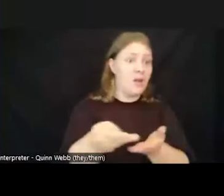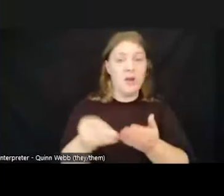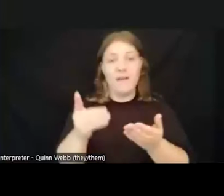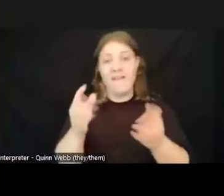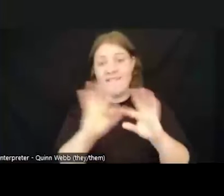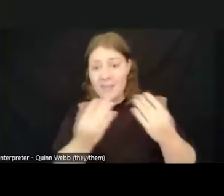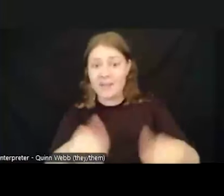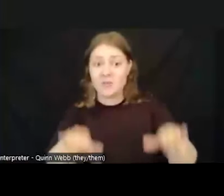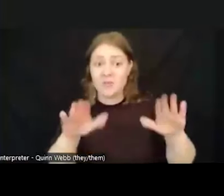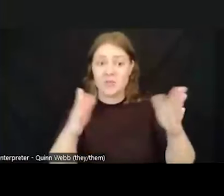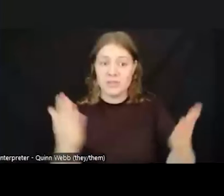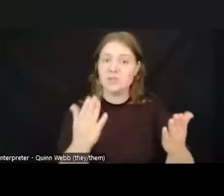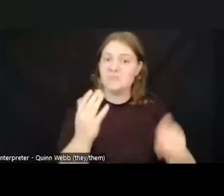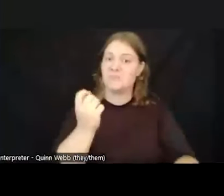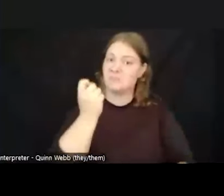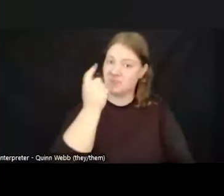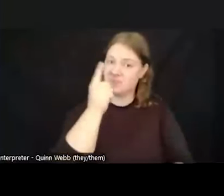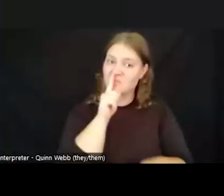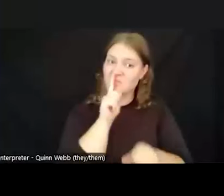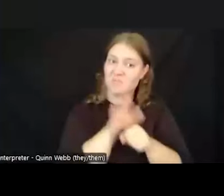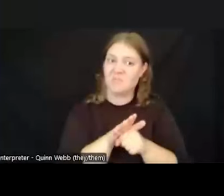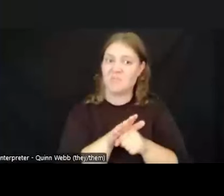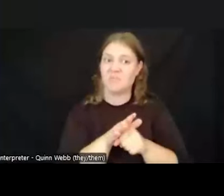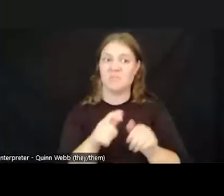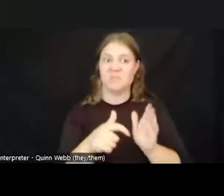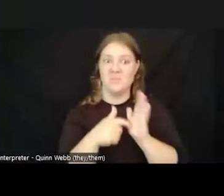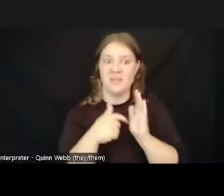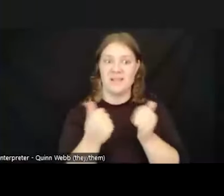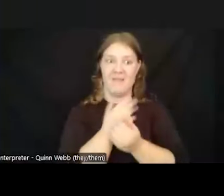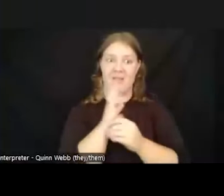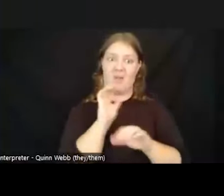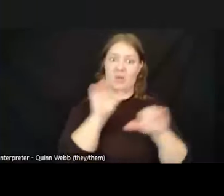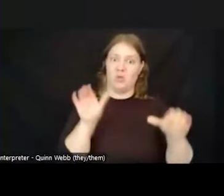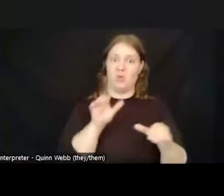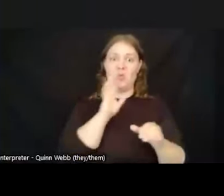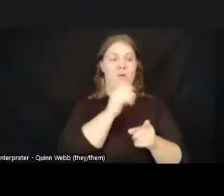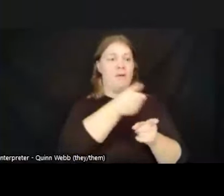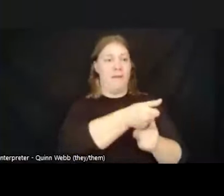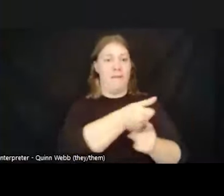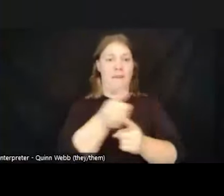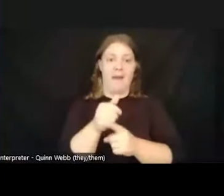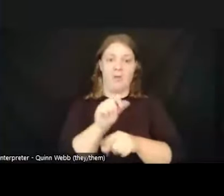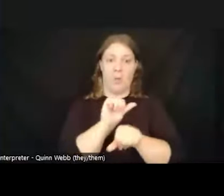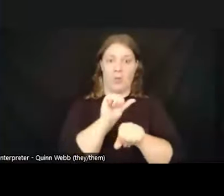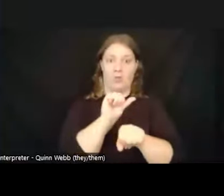so we want to make sure that everything that we do impacts the work that is being done here so I